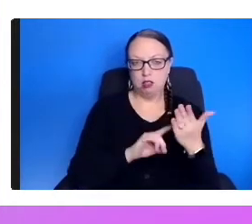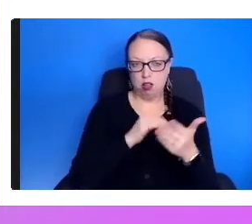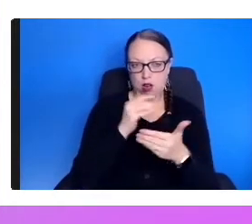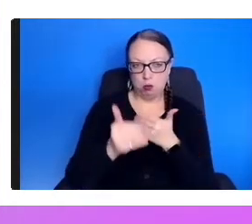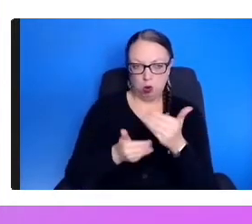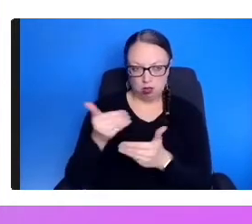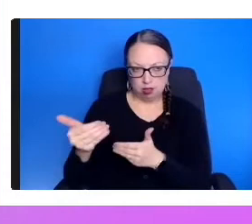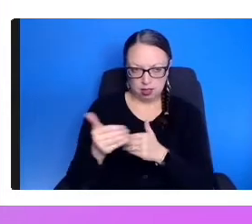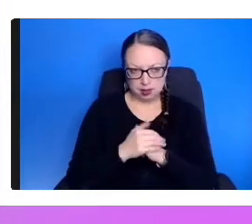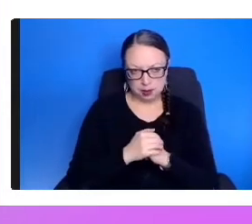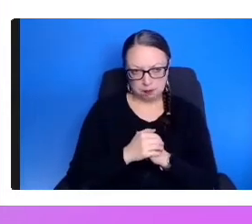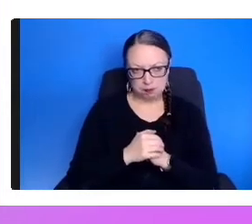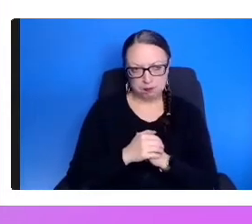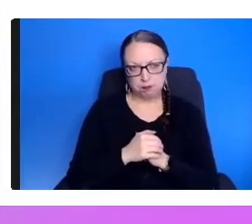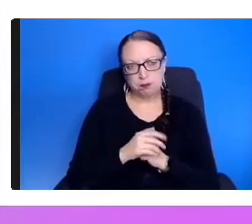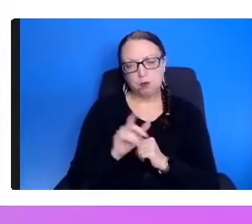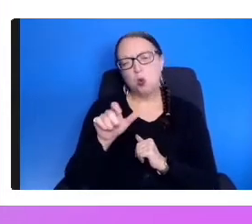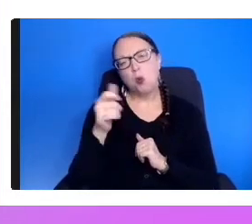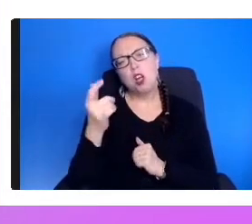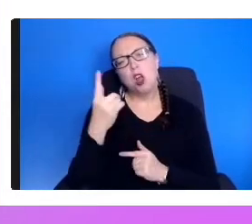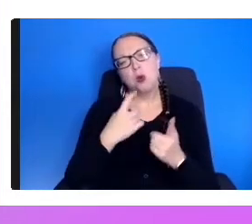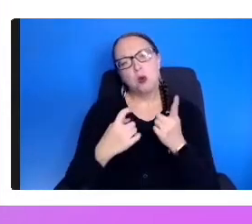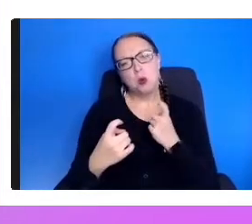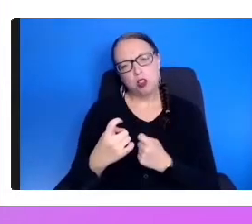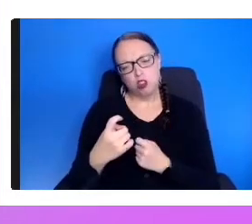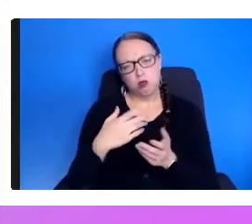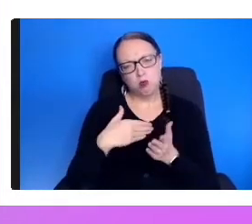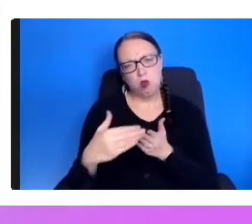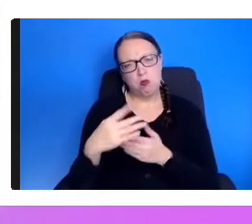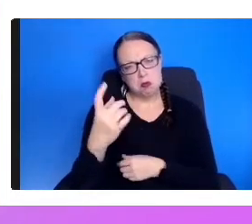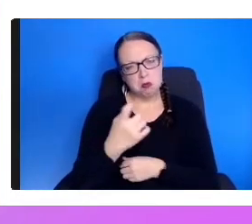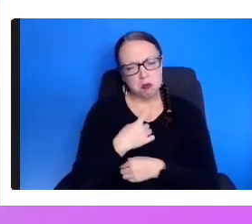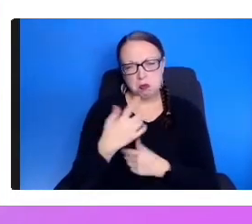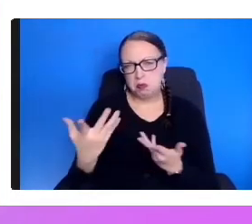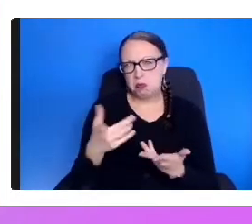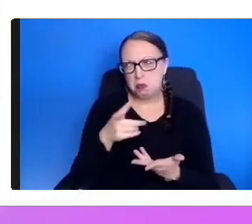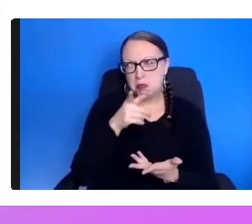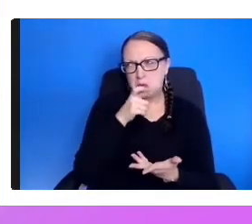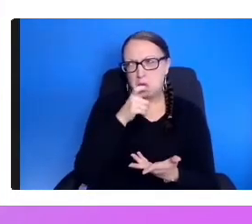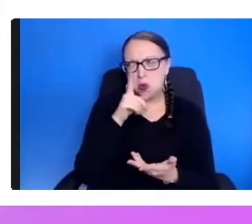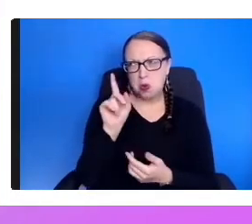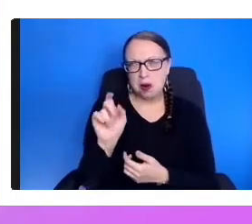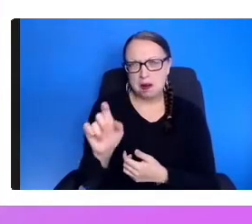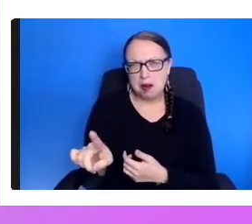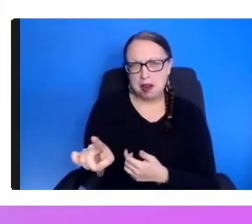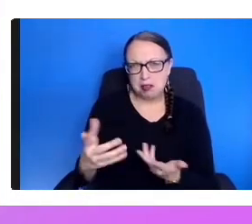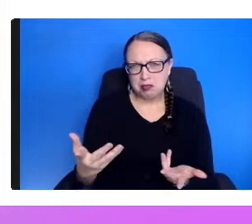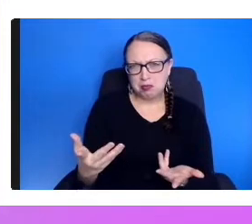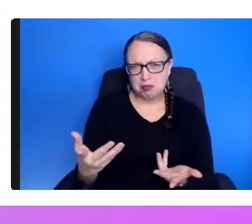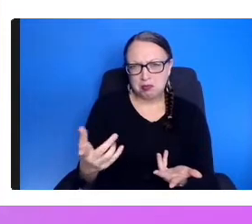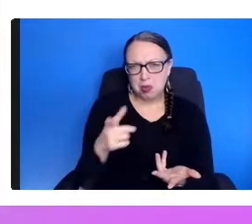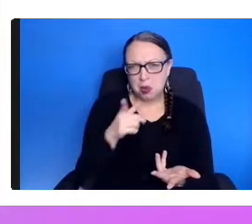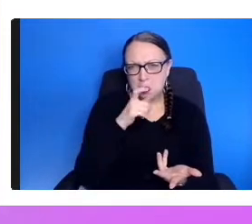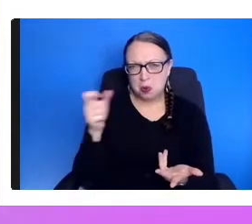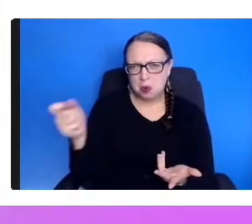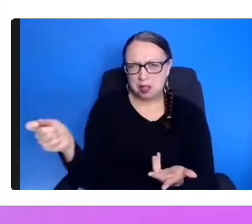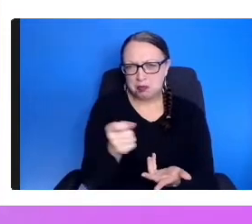So then another question that we're often asked is okay well who do I ask? Who do I bring into this research?